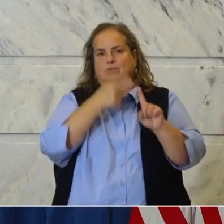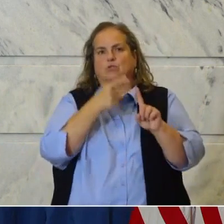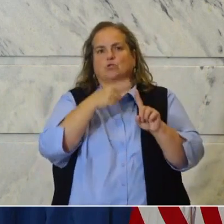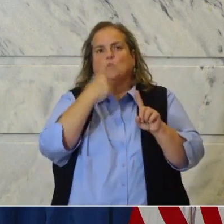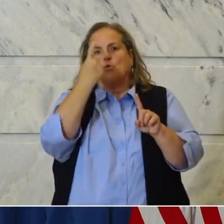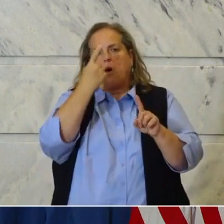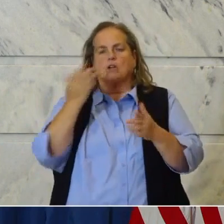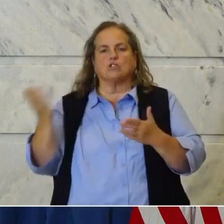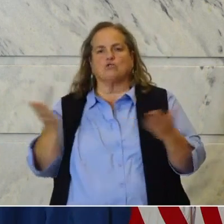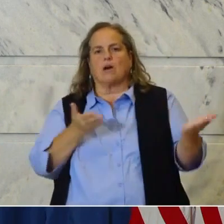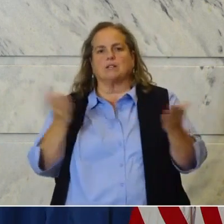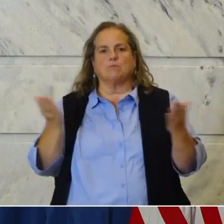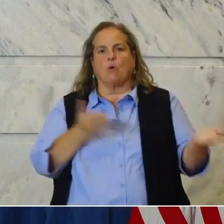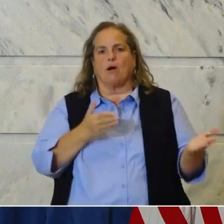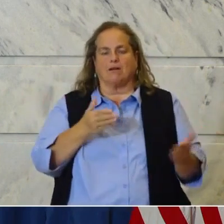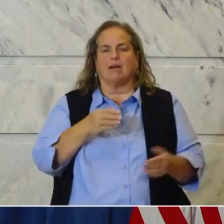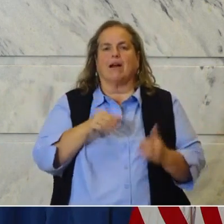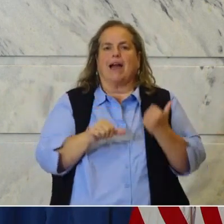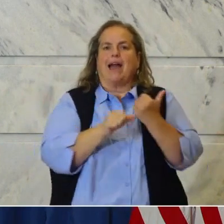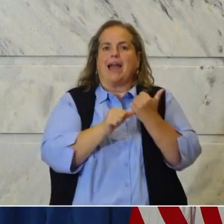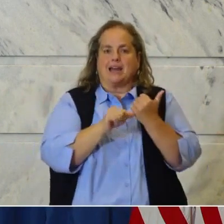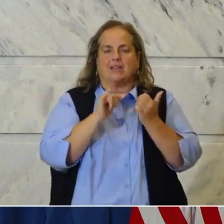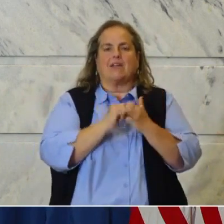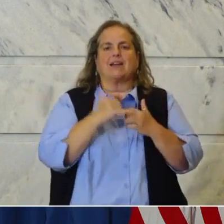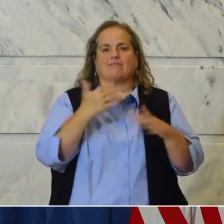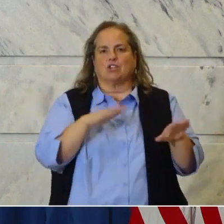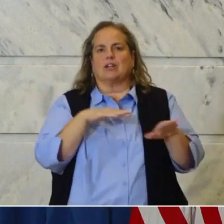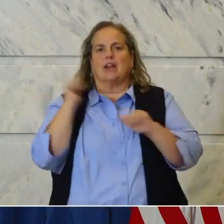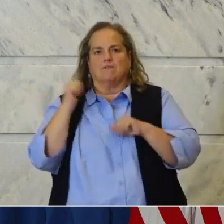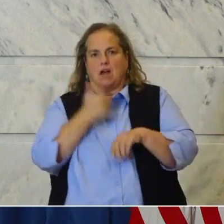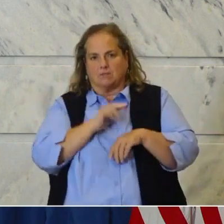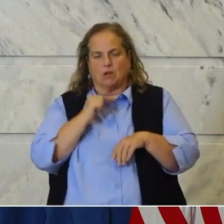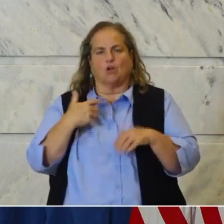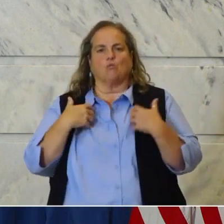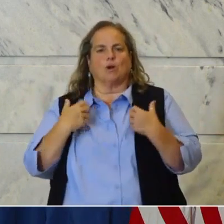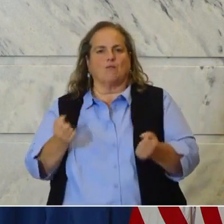hospital and is recovering at home in an over abundance of caution. All